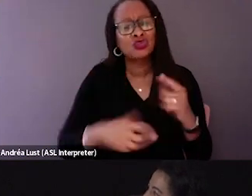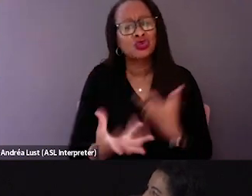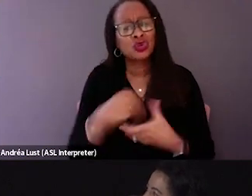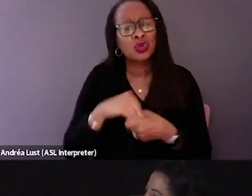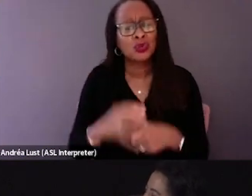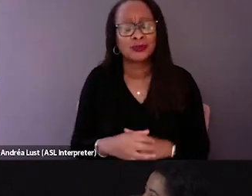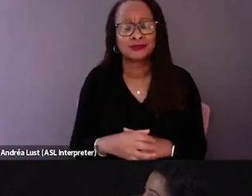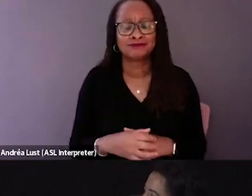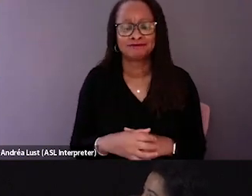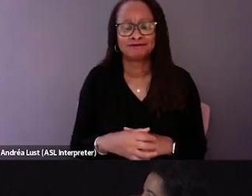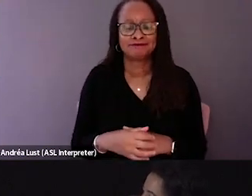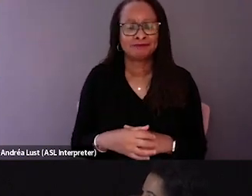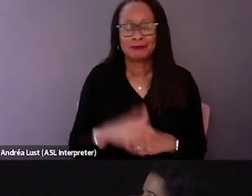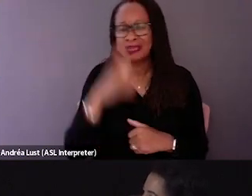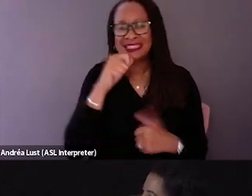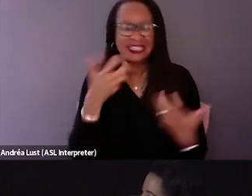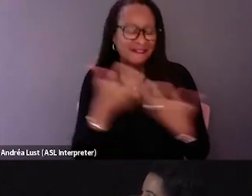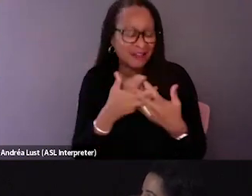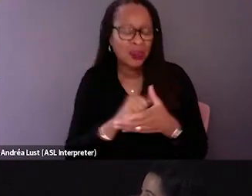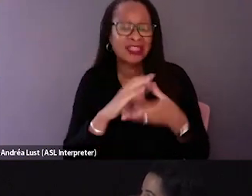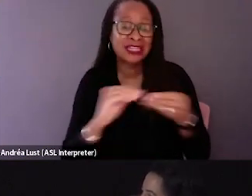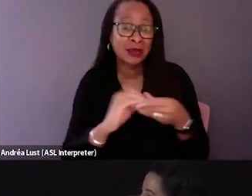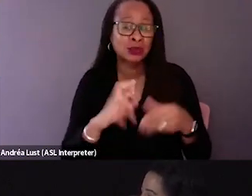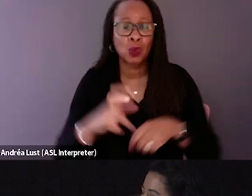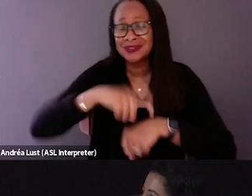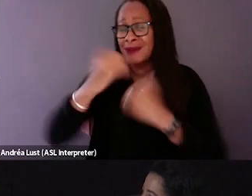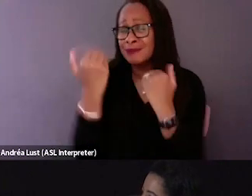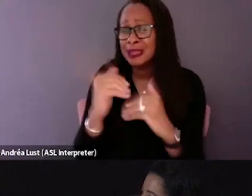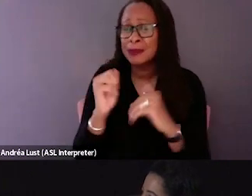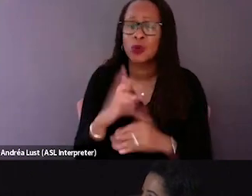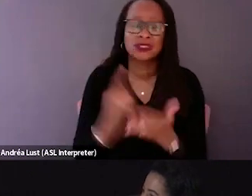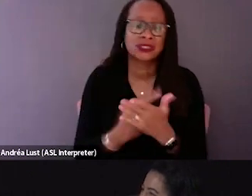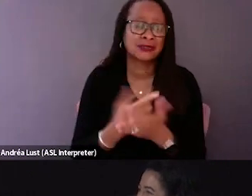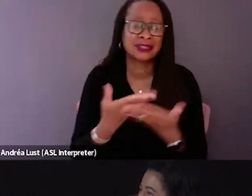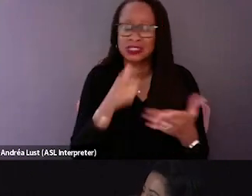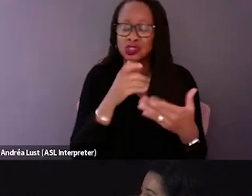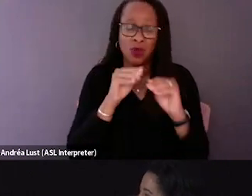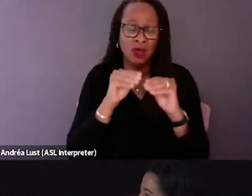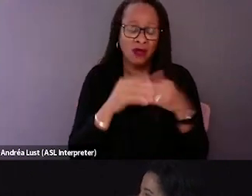because, you know, it just didn't fit with the narrative or time wise or sometimes things just don't flow that you kind of wish, you know,